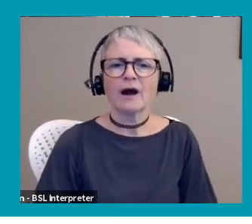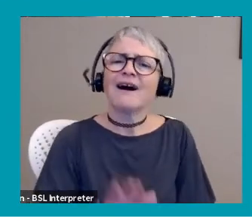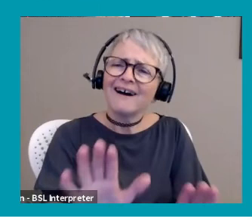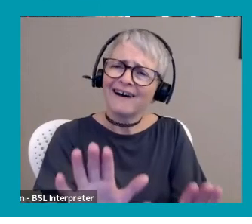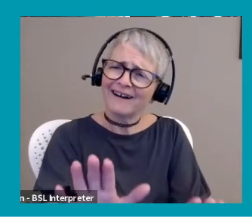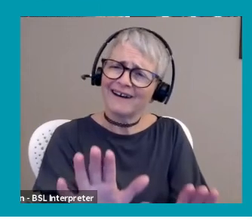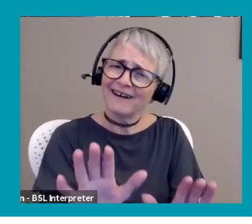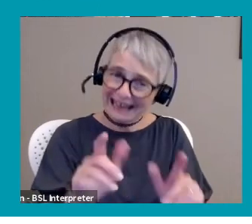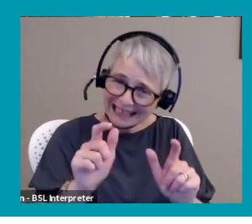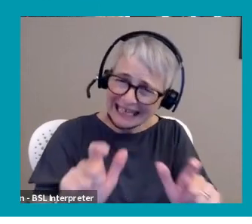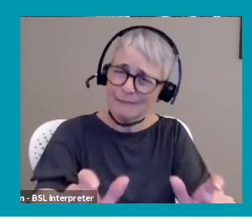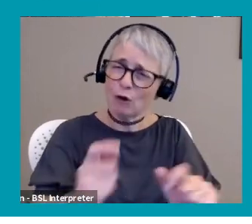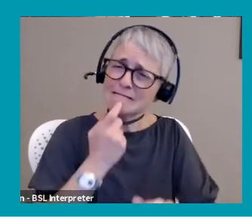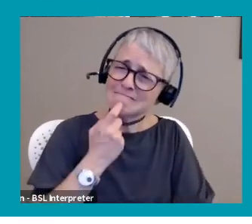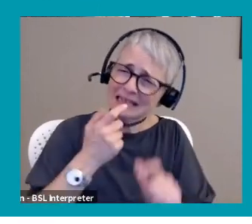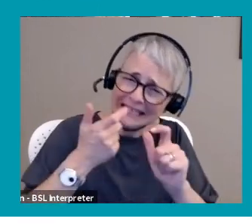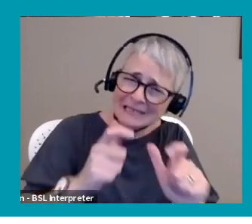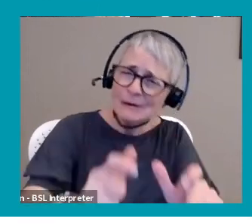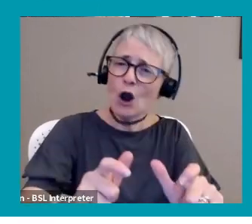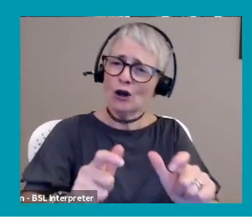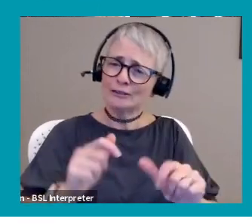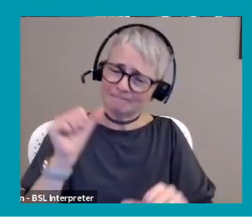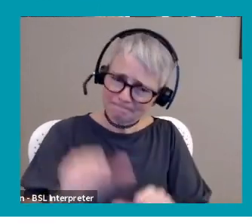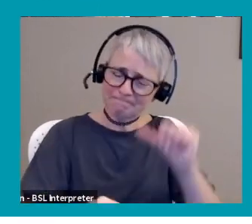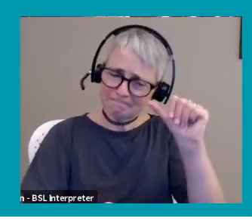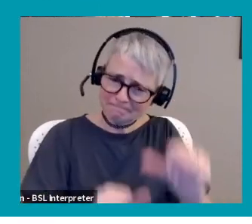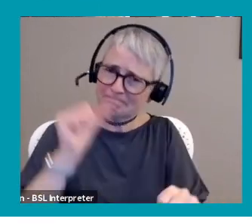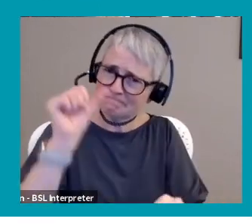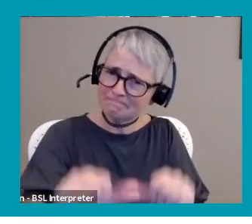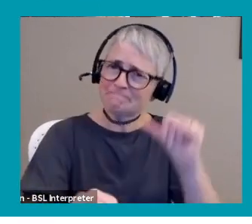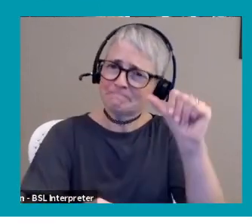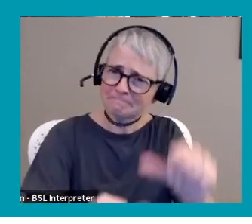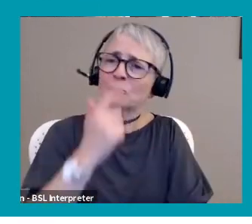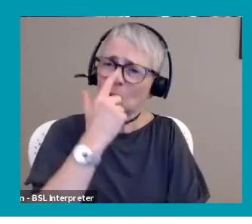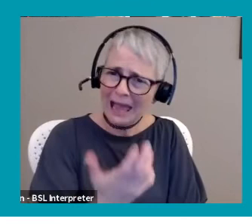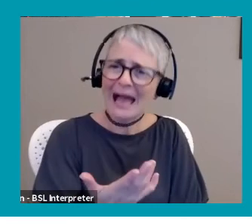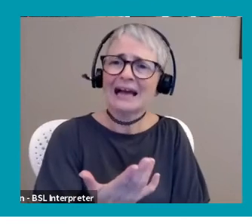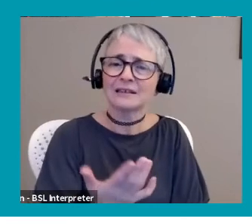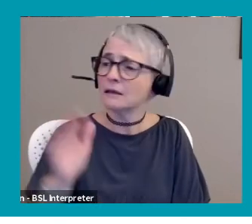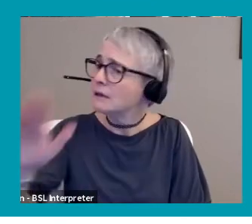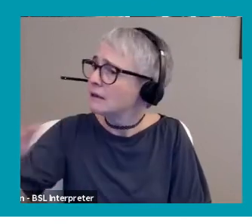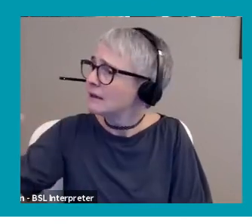So a step by step approach, reaching out to your networks we talked about